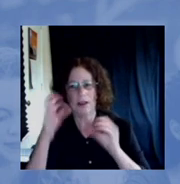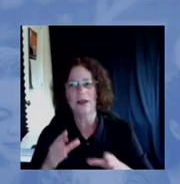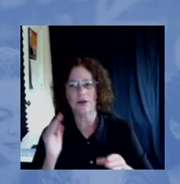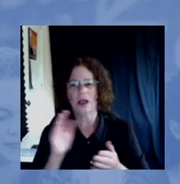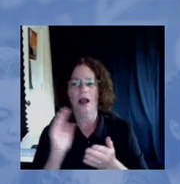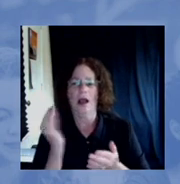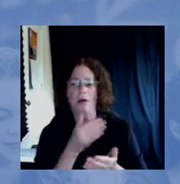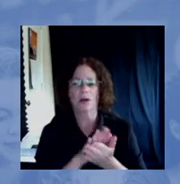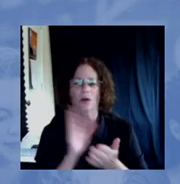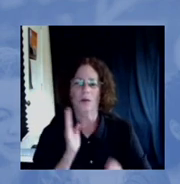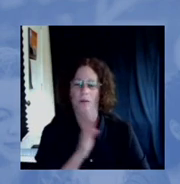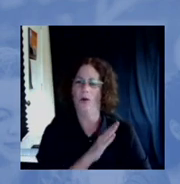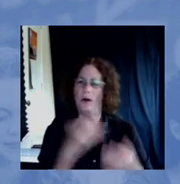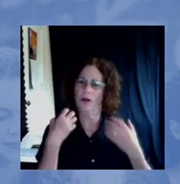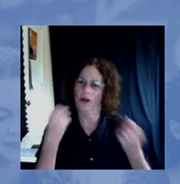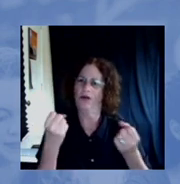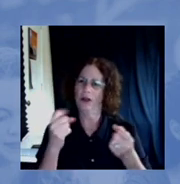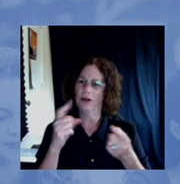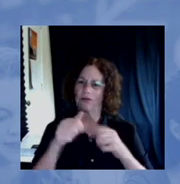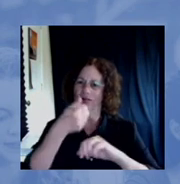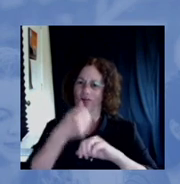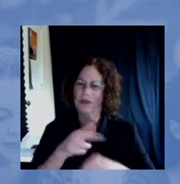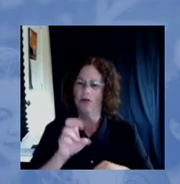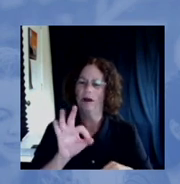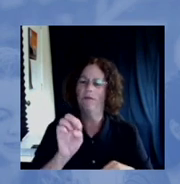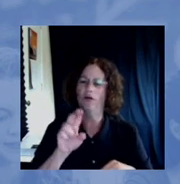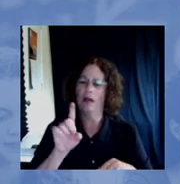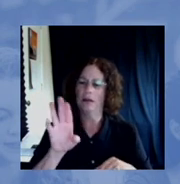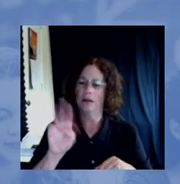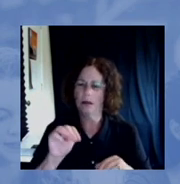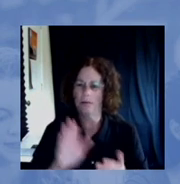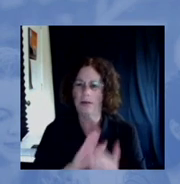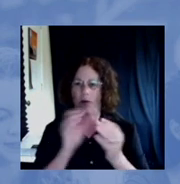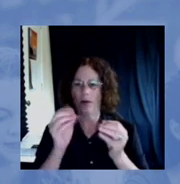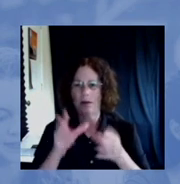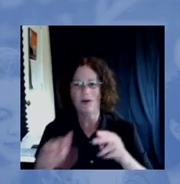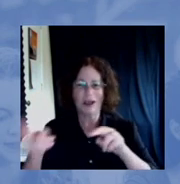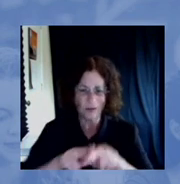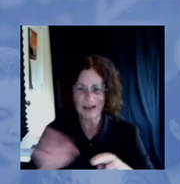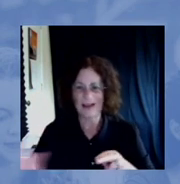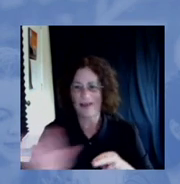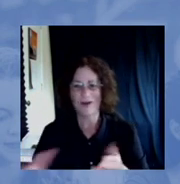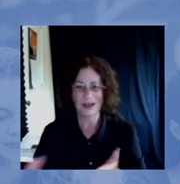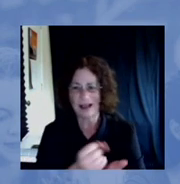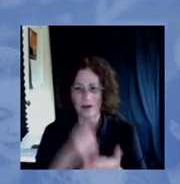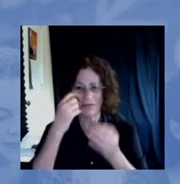PUT A REFERENDUM BEFORE THE PEOPLE TO INCREASE TEACHER'S SALARIES AND OVERNIGHT WITH 72%